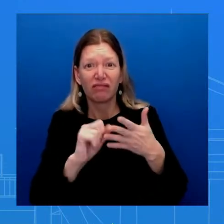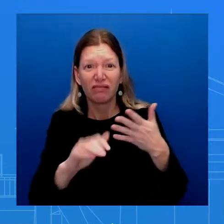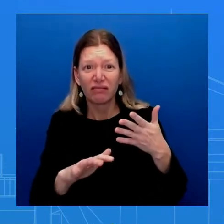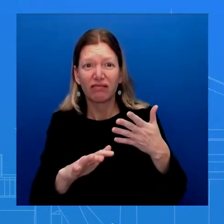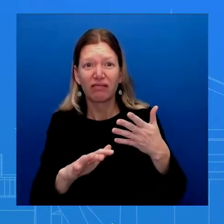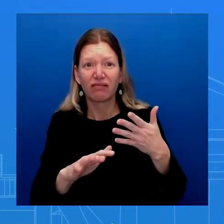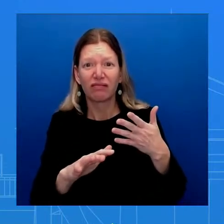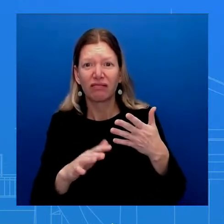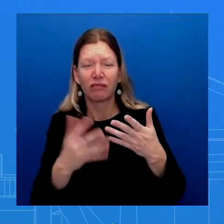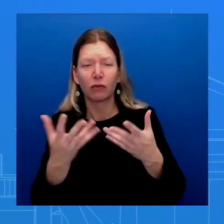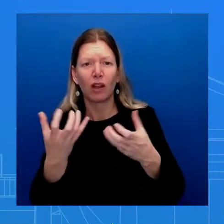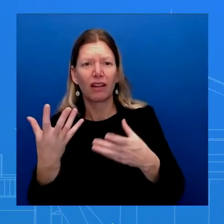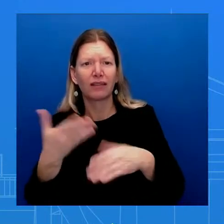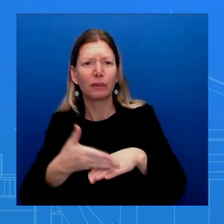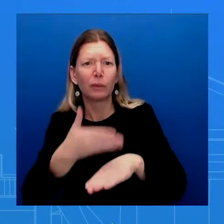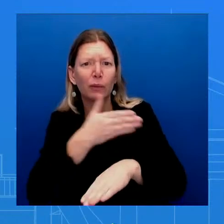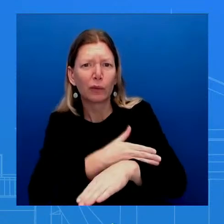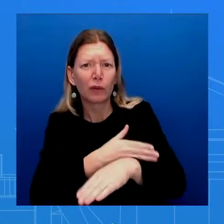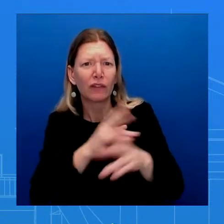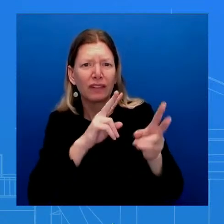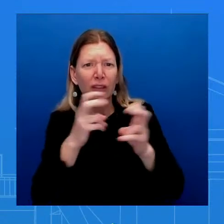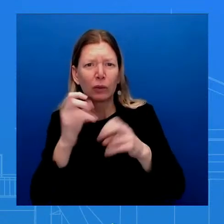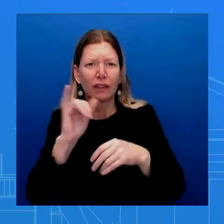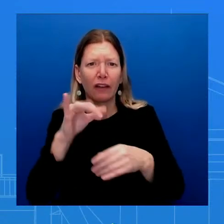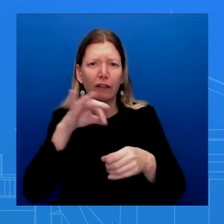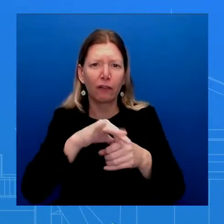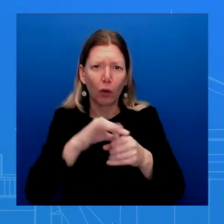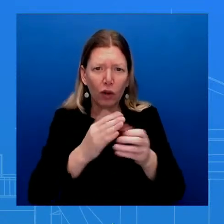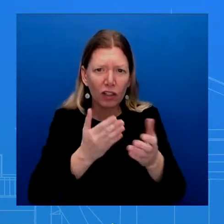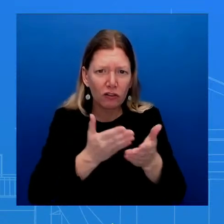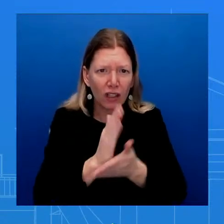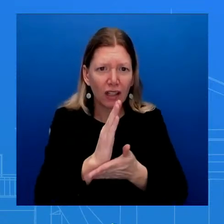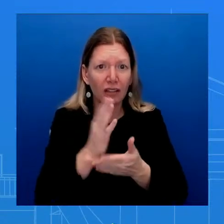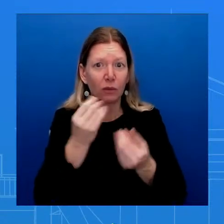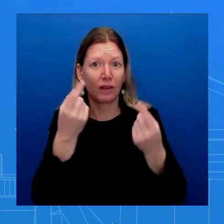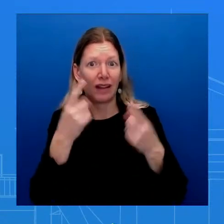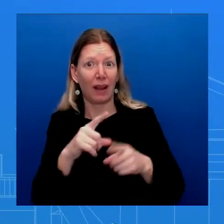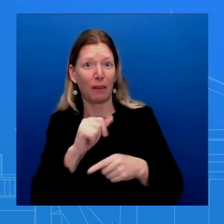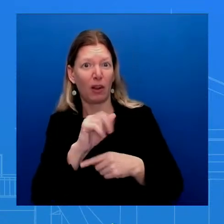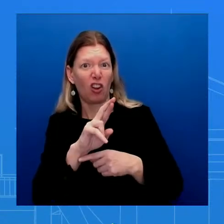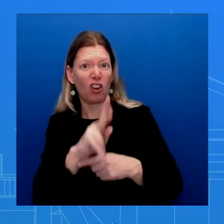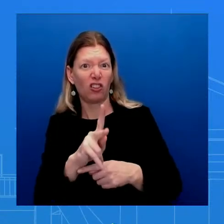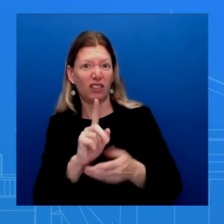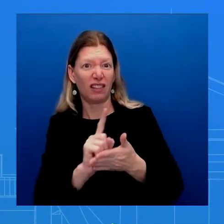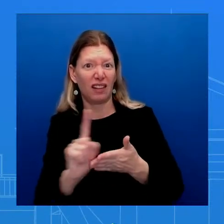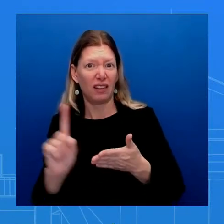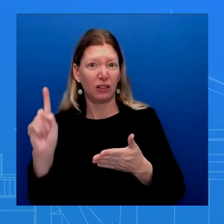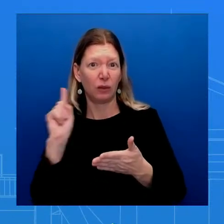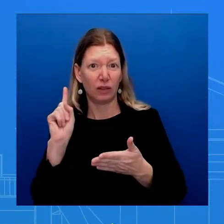what happened in Arkansas last week; affirmative action -- Supreme Court, as we've seen it; ban on books;